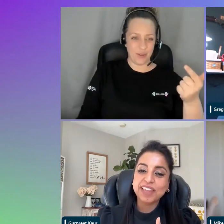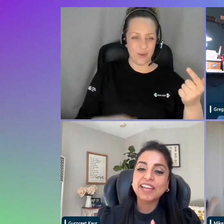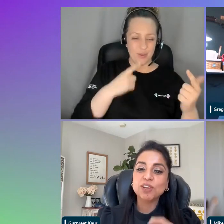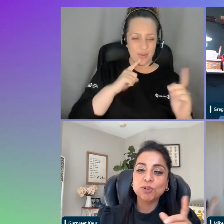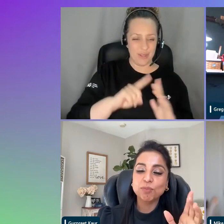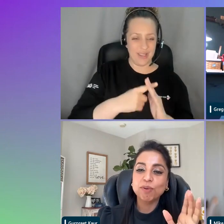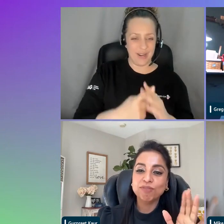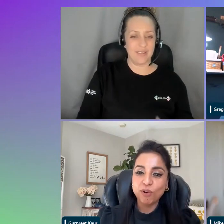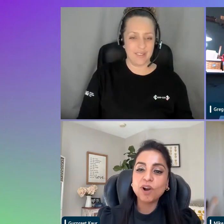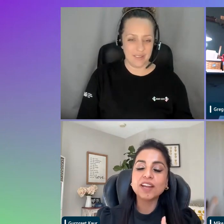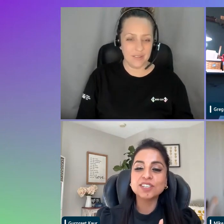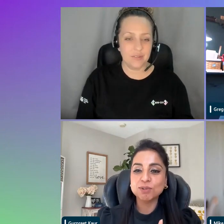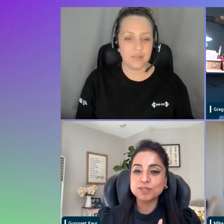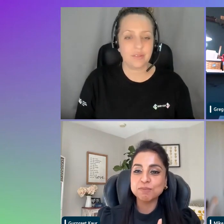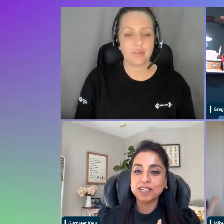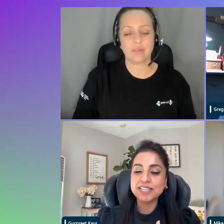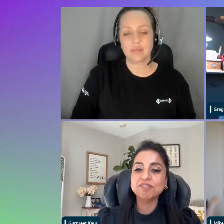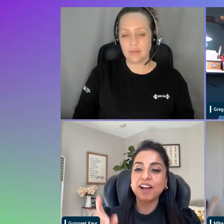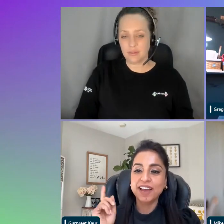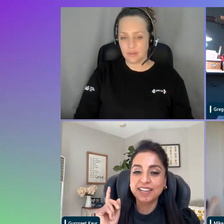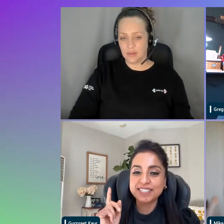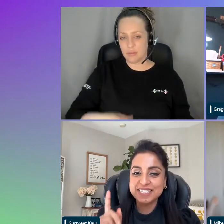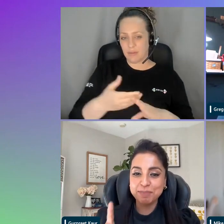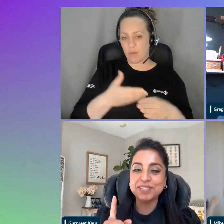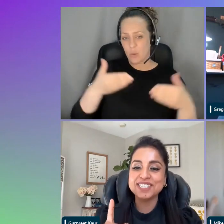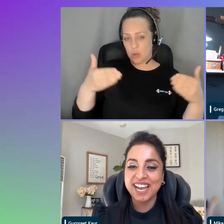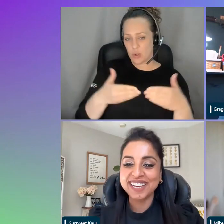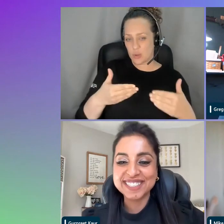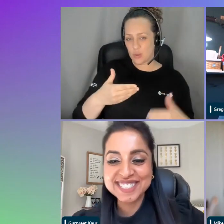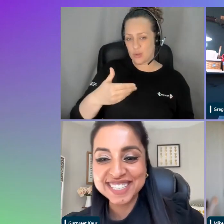Thank you. Before I introduce myself, I accept the challenge.